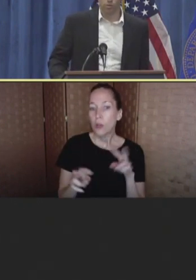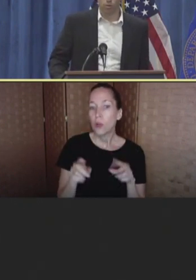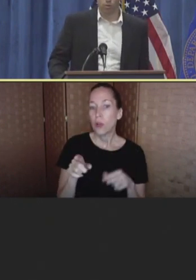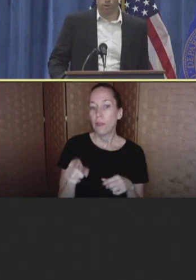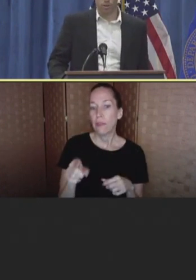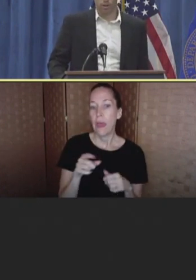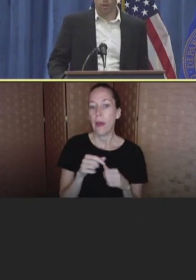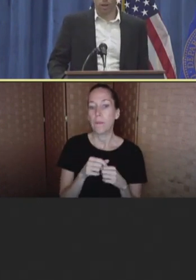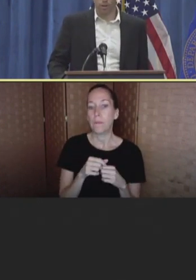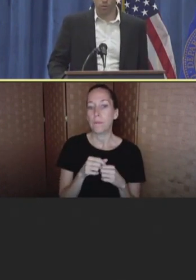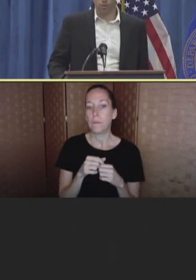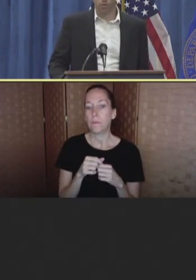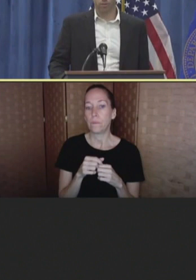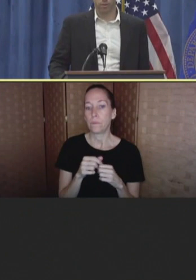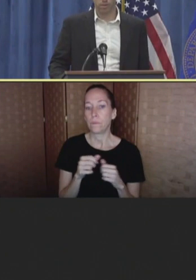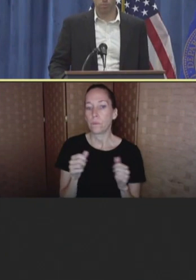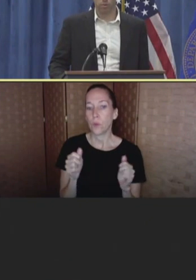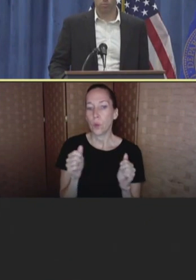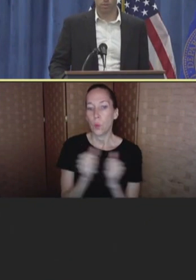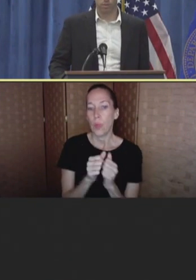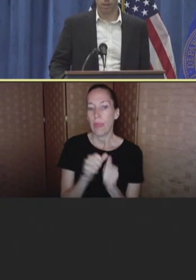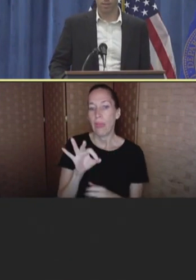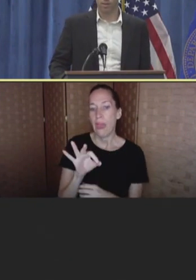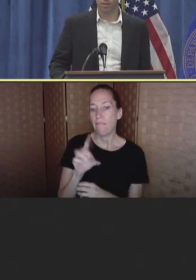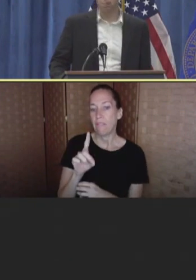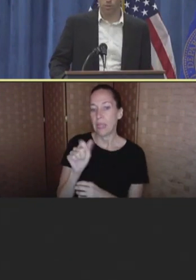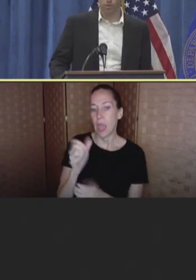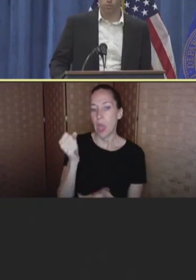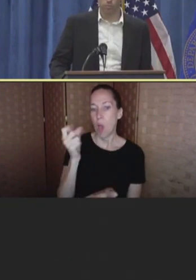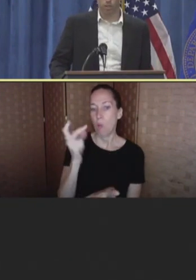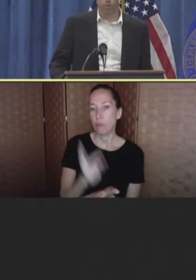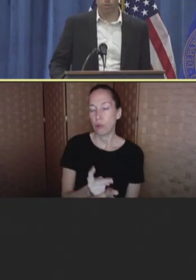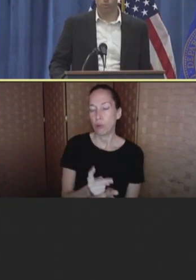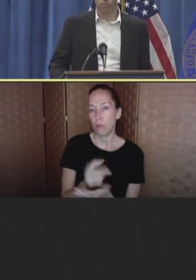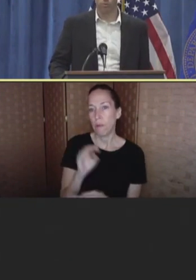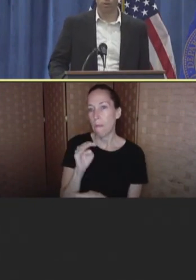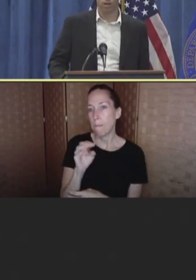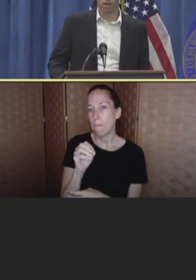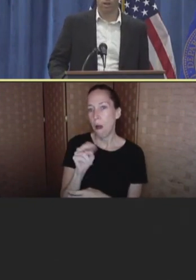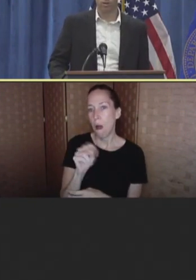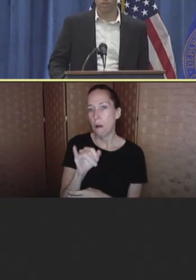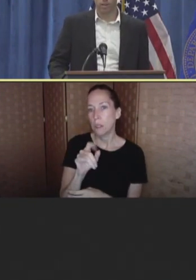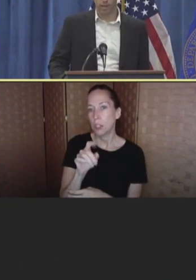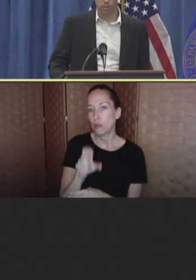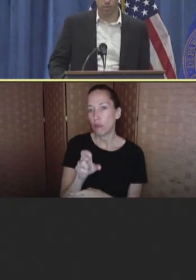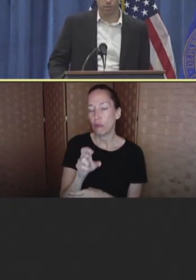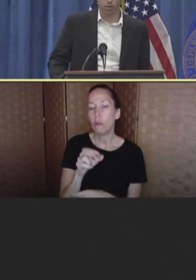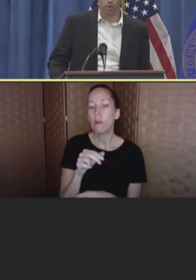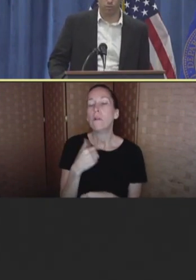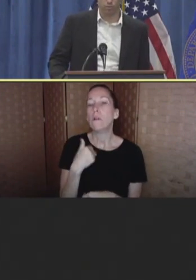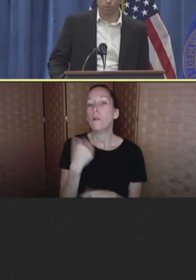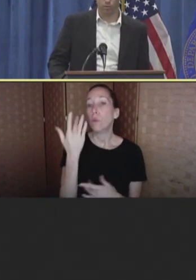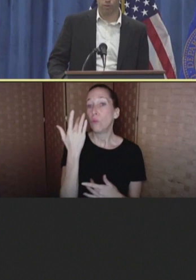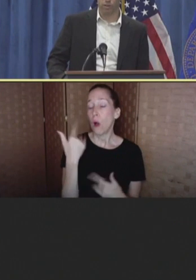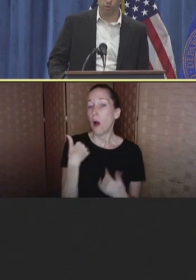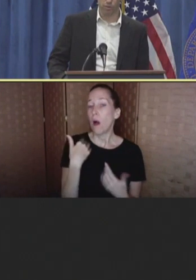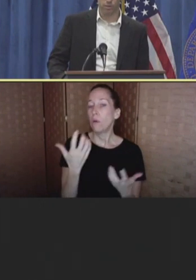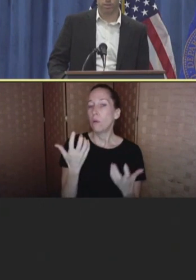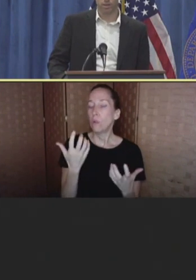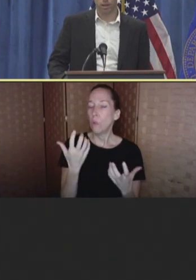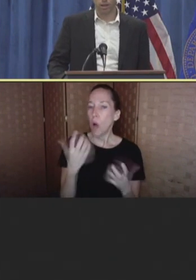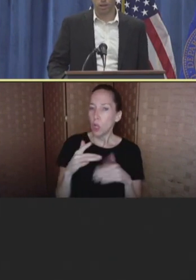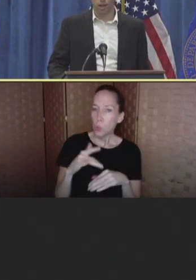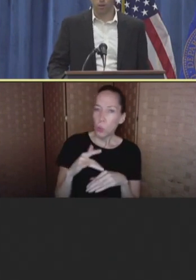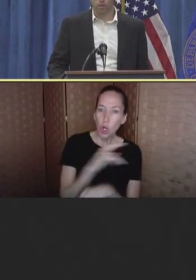on the acute symptoms as hopefully to be able to do early detection of adverse outcomes